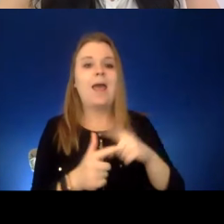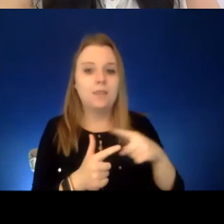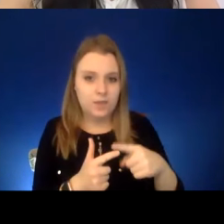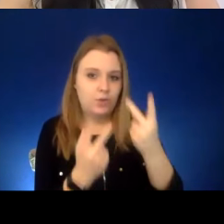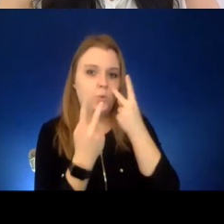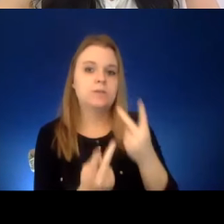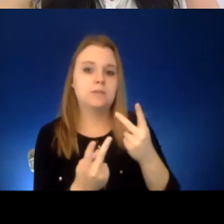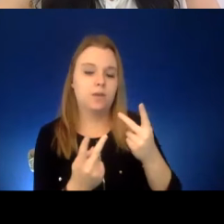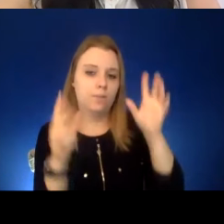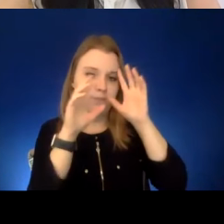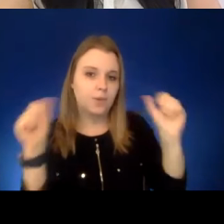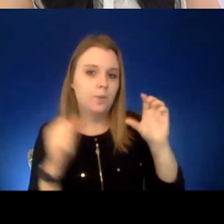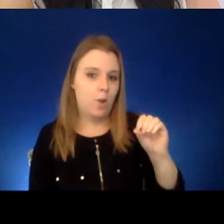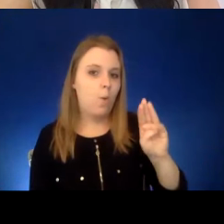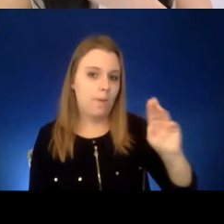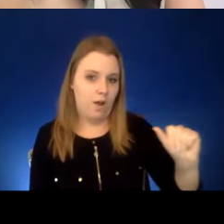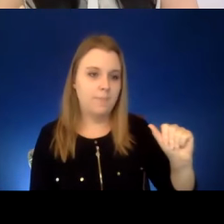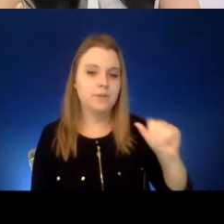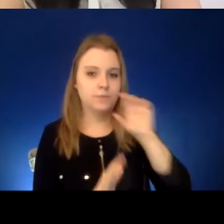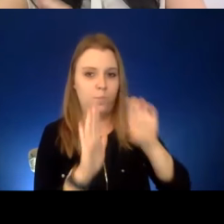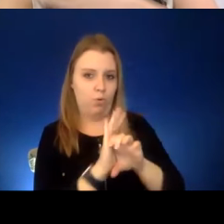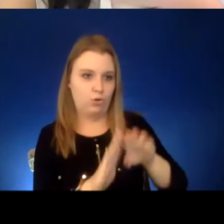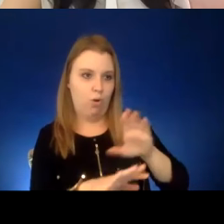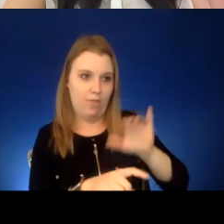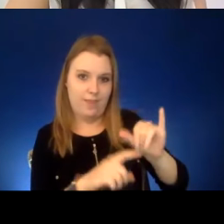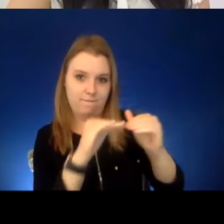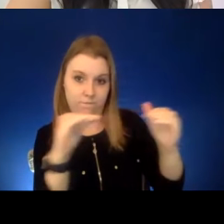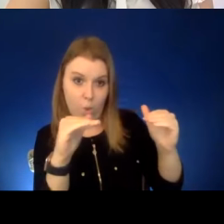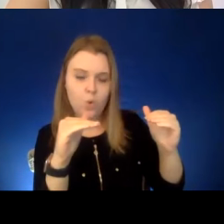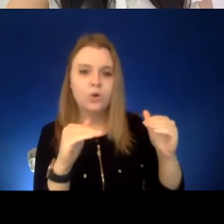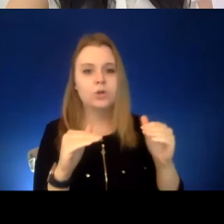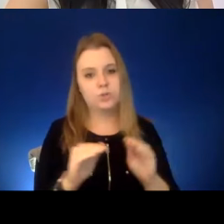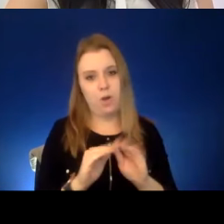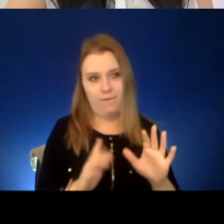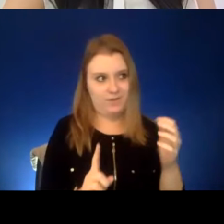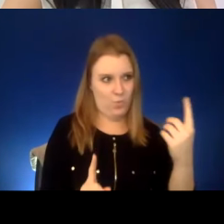here on the second floor. So obviously one of these portraits was a little bit more accessible than the other.